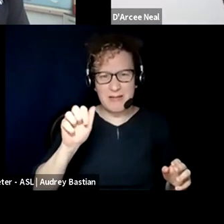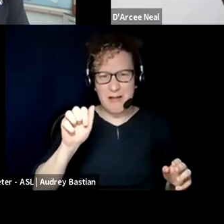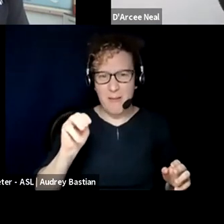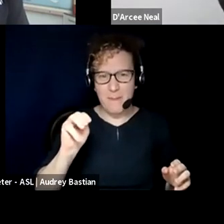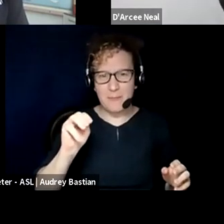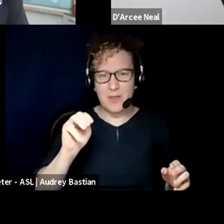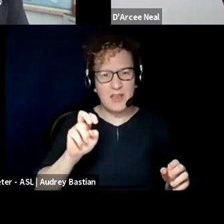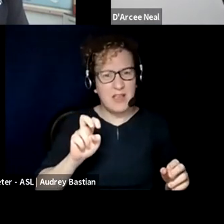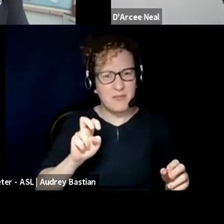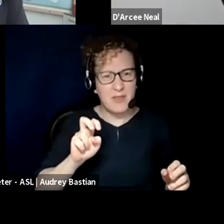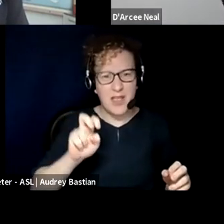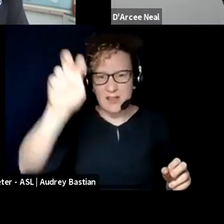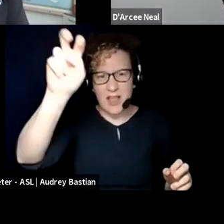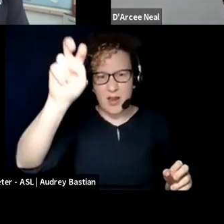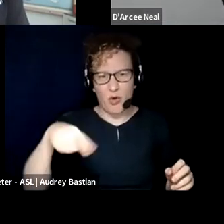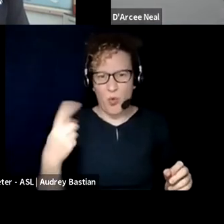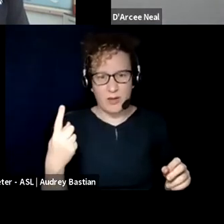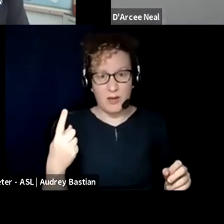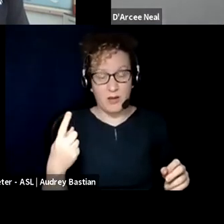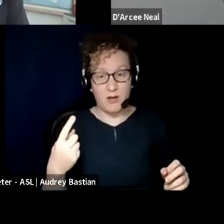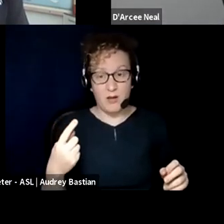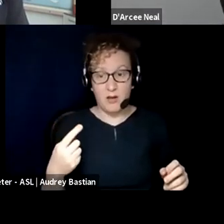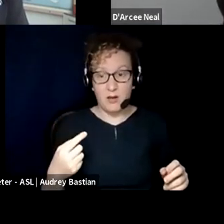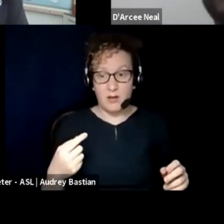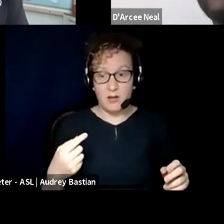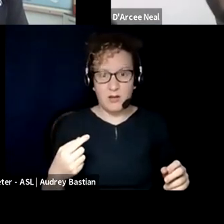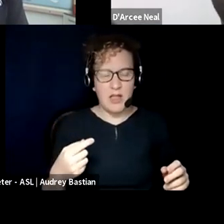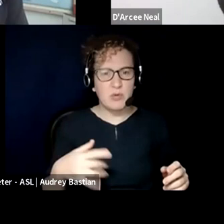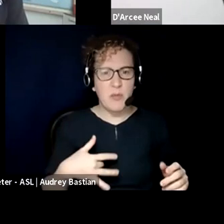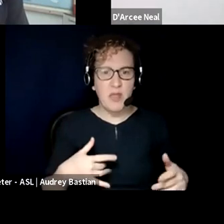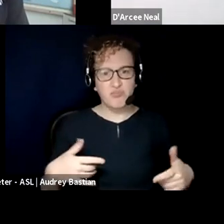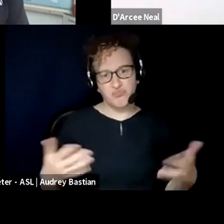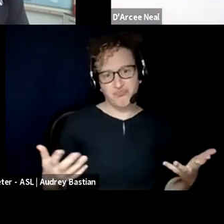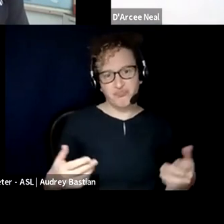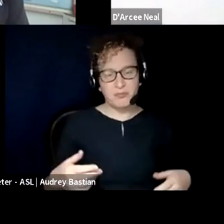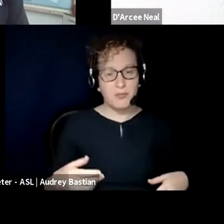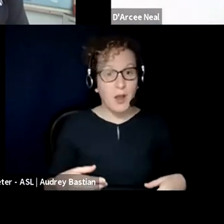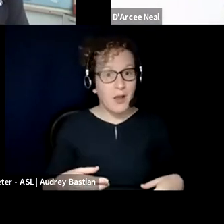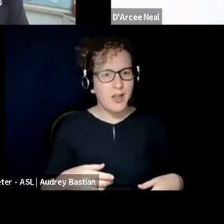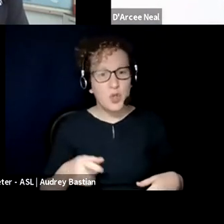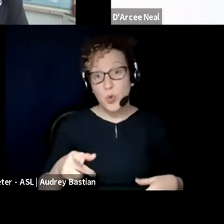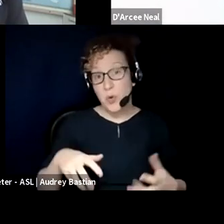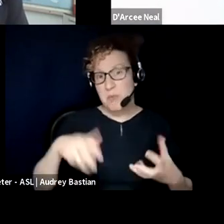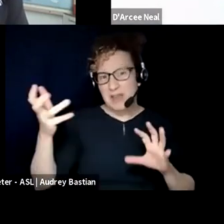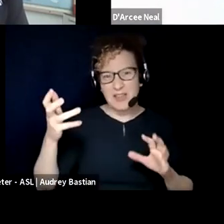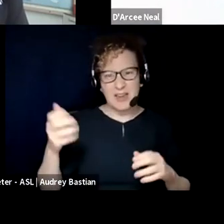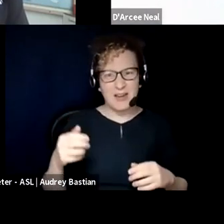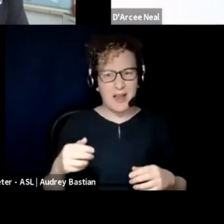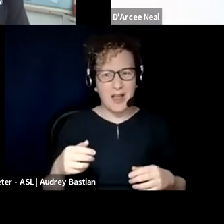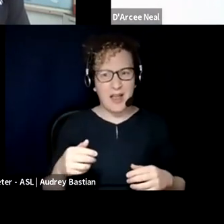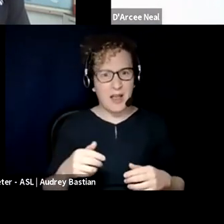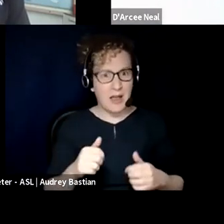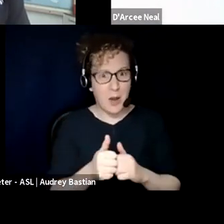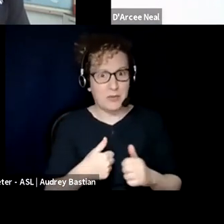cavalierly it was like so what would you like me to do? Like your maps and things don't put this into context. So how was I suppose to know?